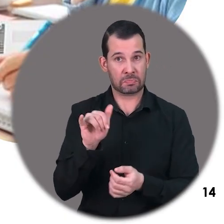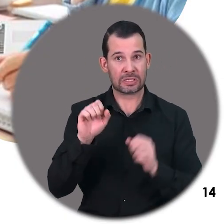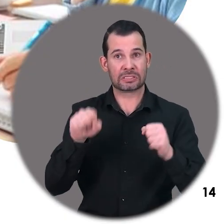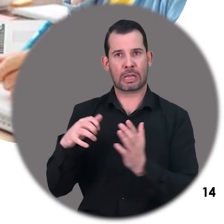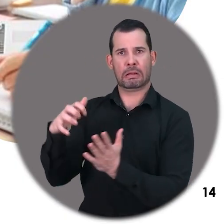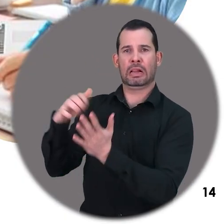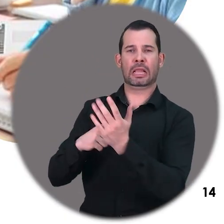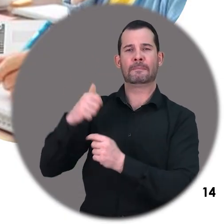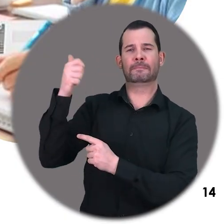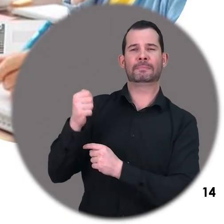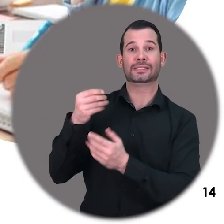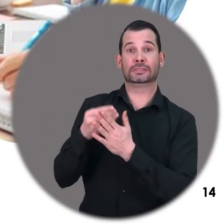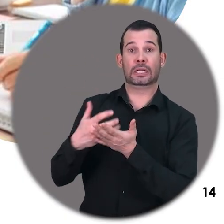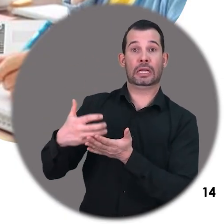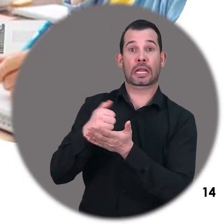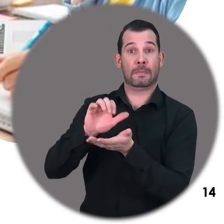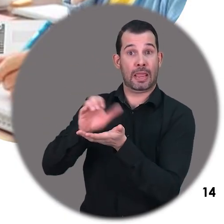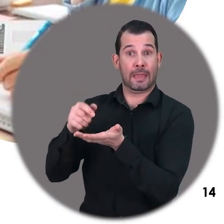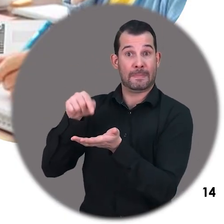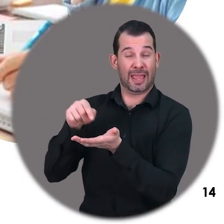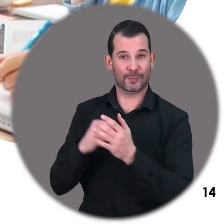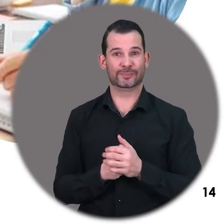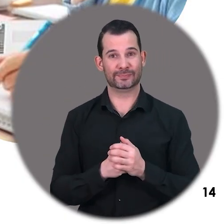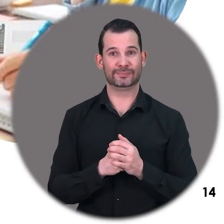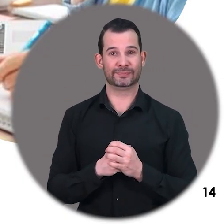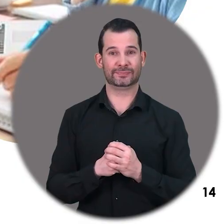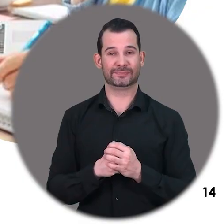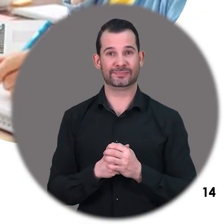you may be able to claim the pension income amount.